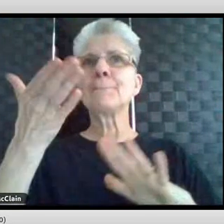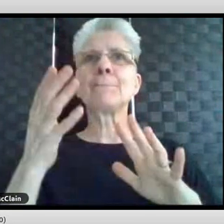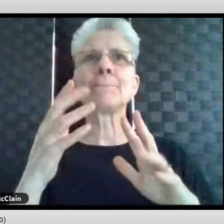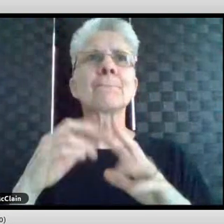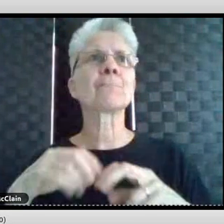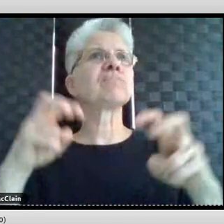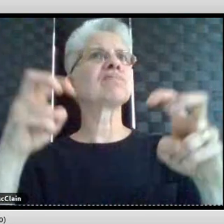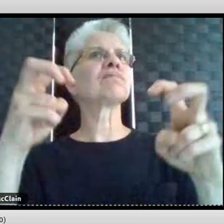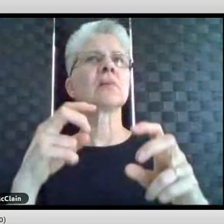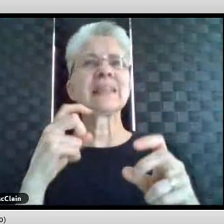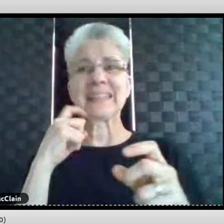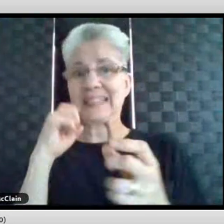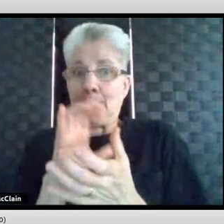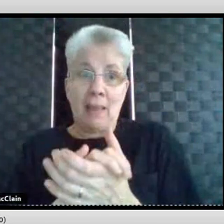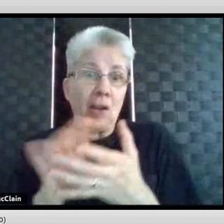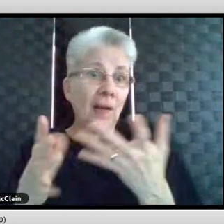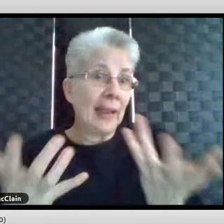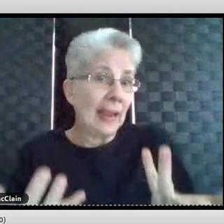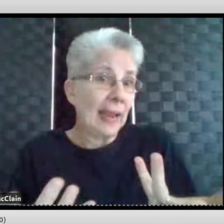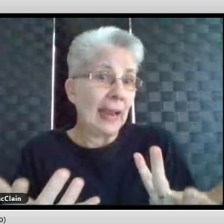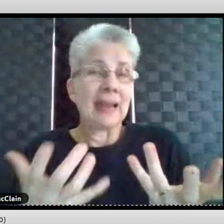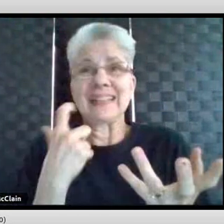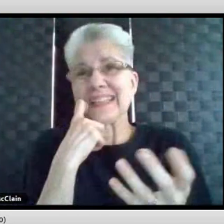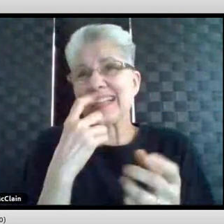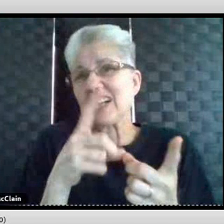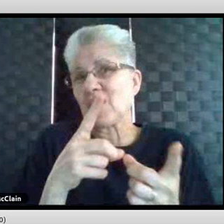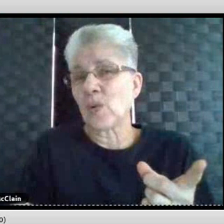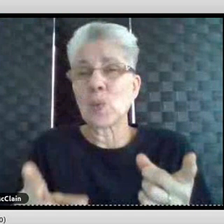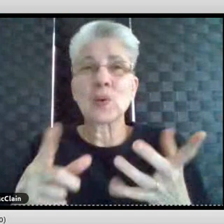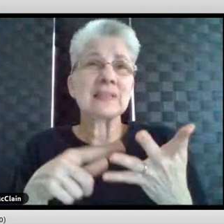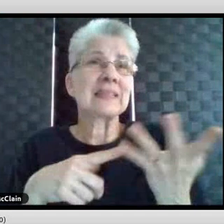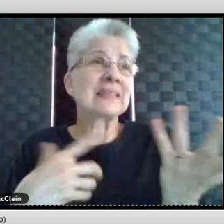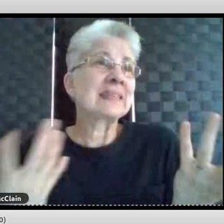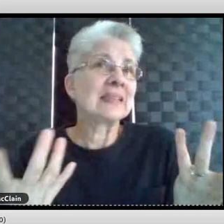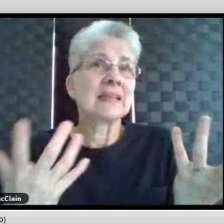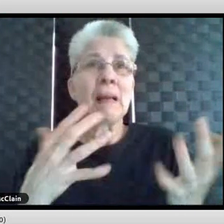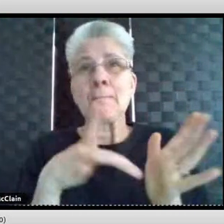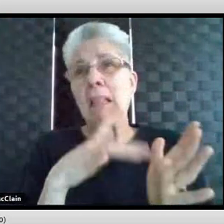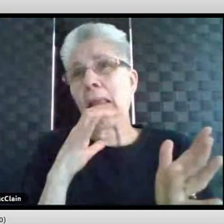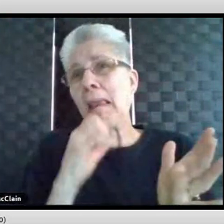just got married, just got divorced, middle age,